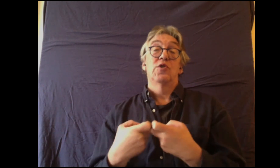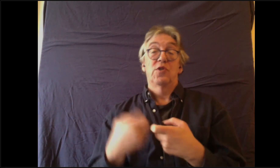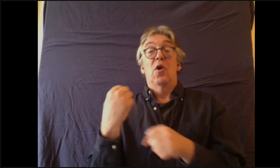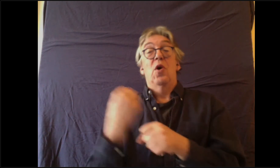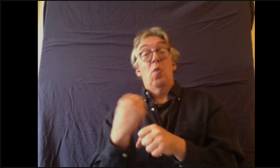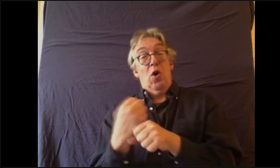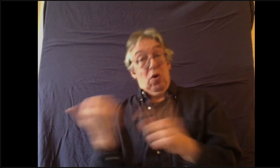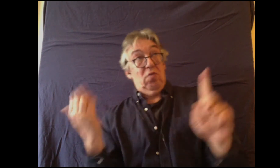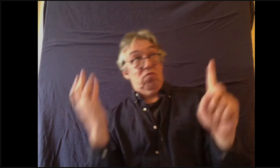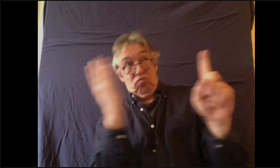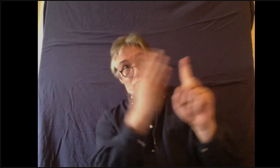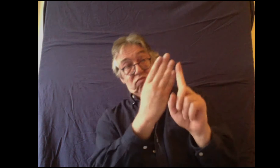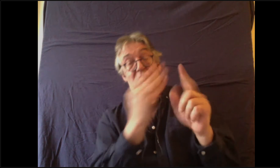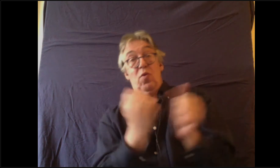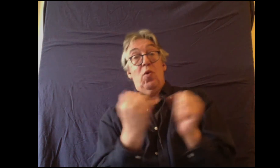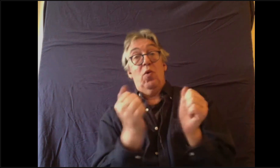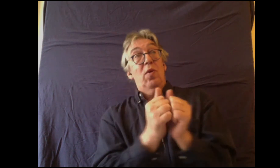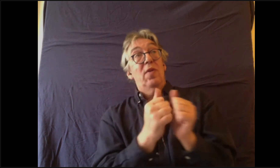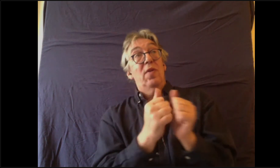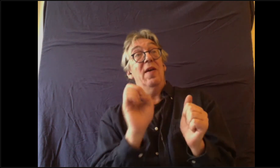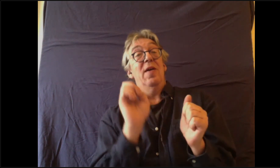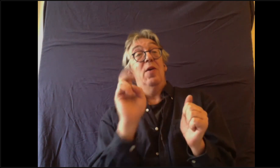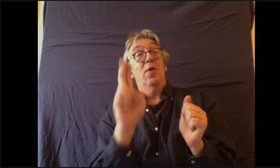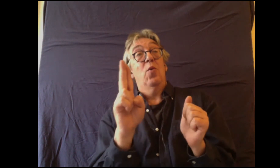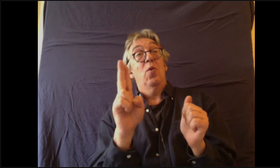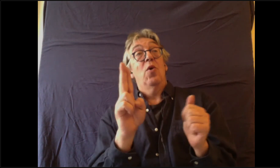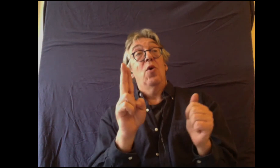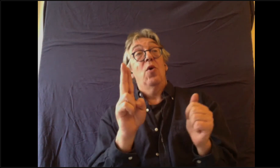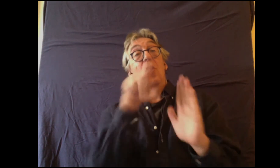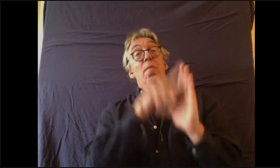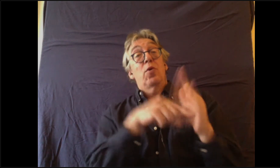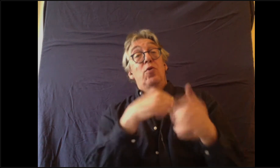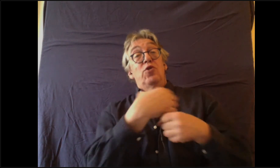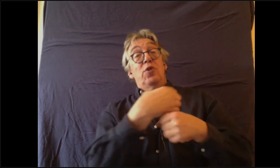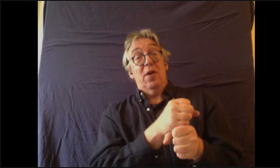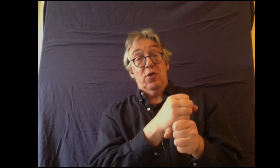To share their views and perspectives as we intend to do in the i2i project.